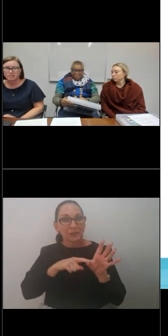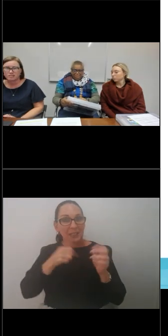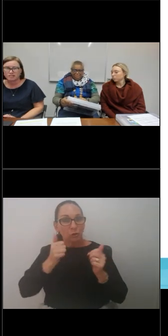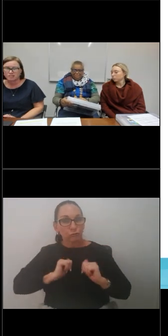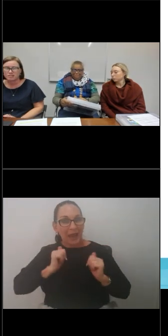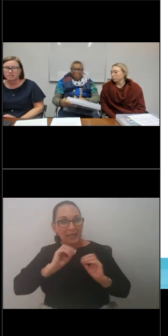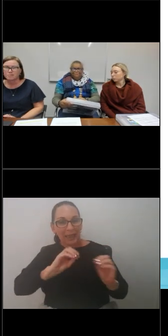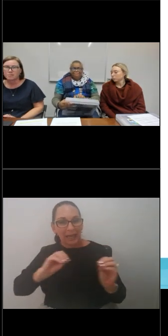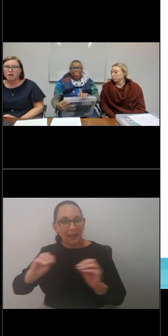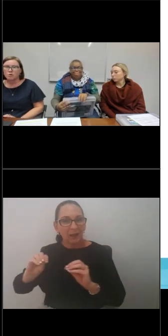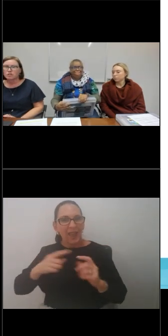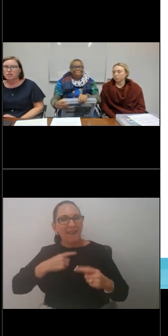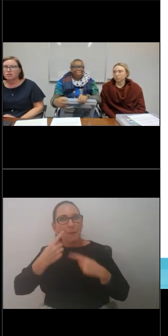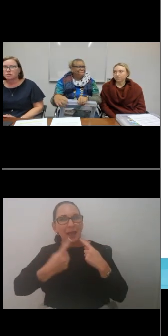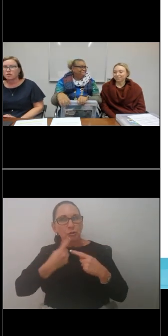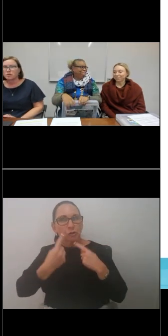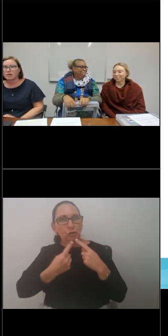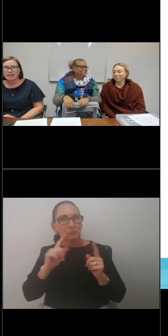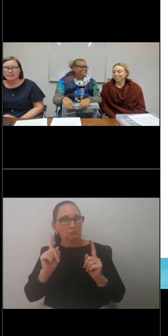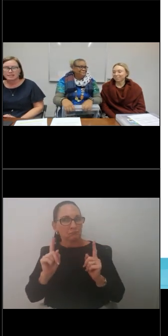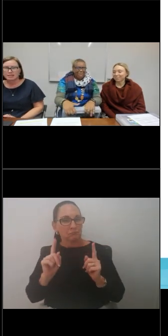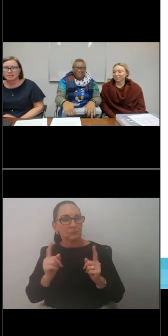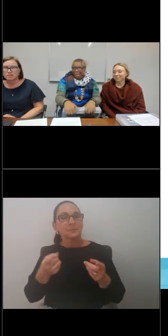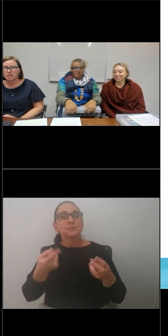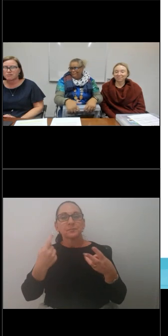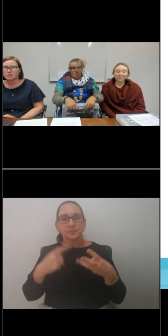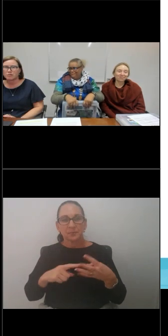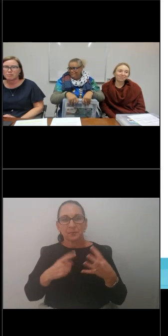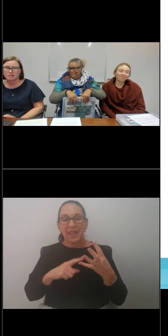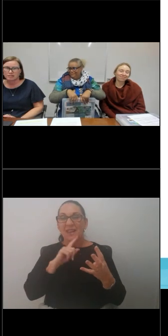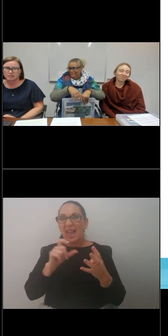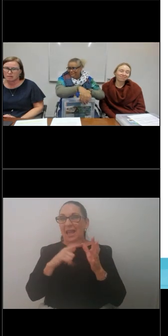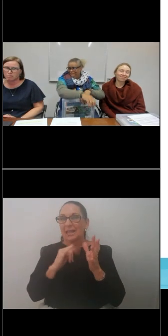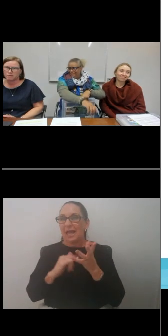sessions also going to talk through a case study to give you a practical example of how